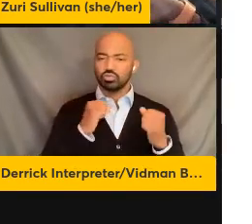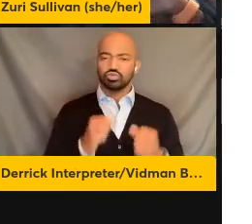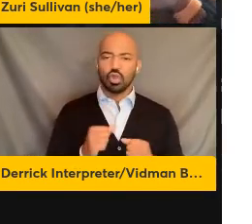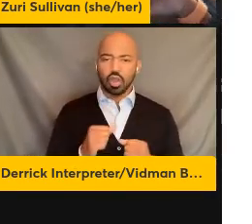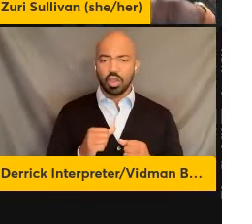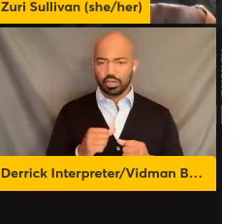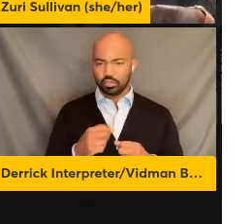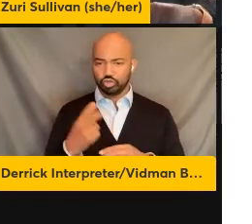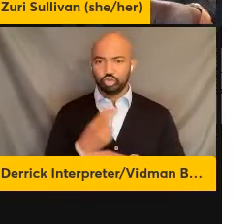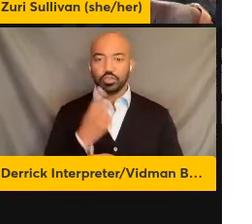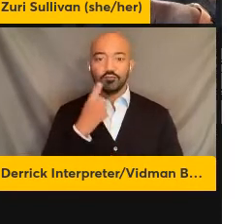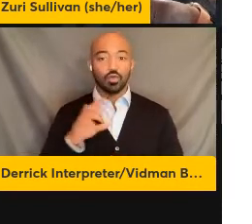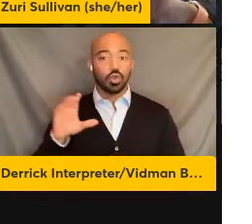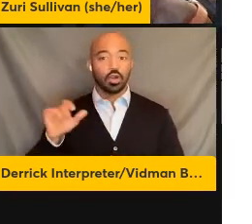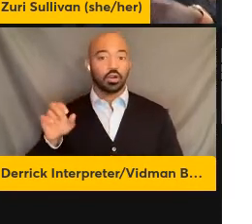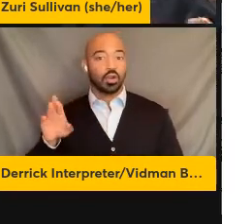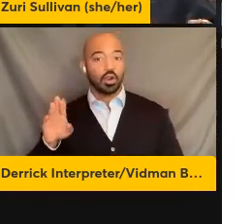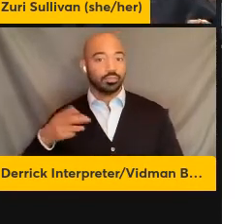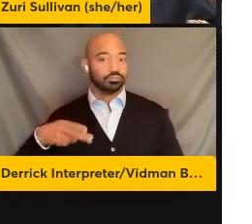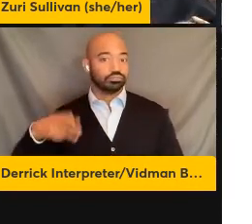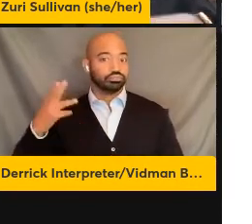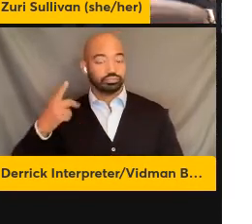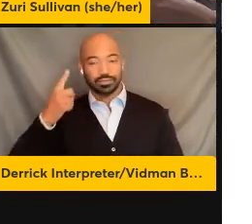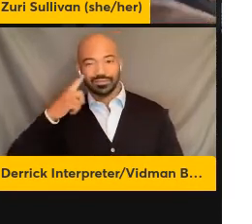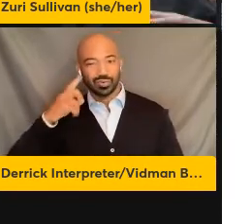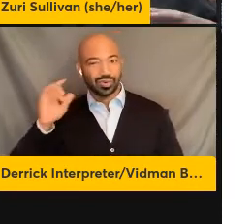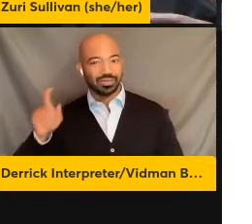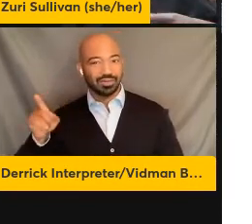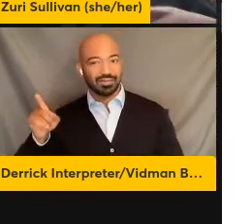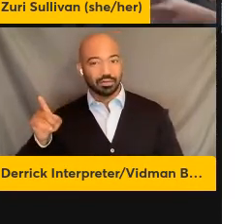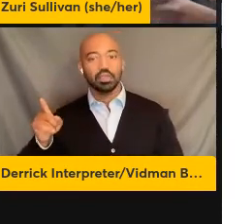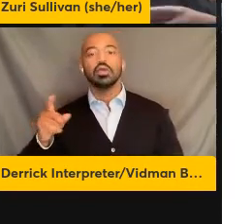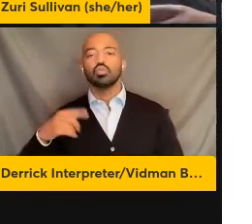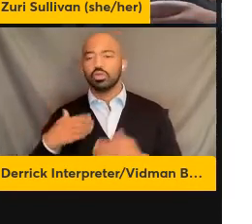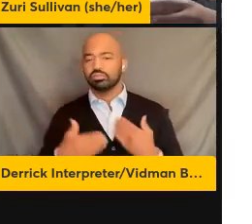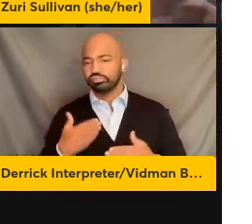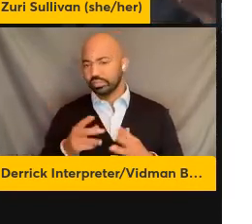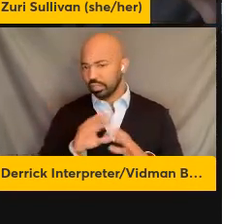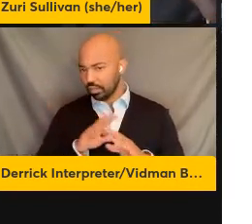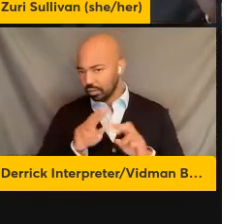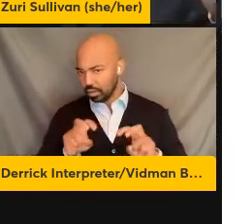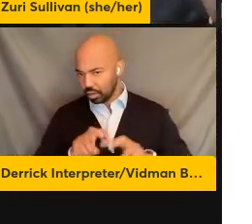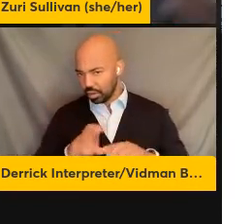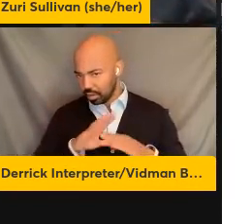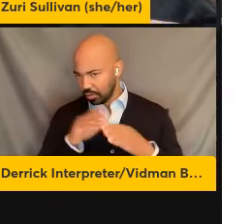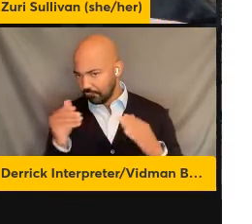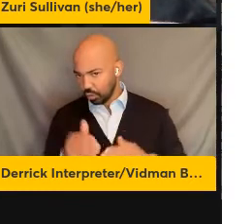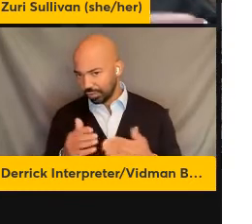the carbohydrate handling machinery and high carb diet, this is what we went on to focus on throughout the rest of the study to